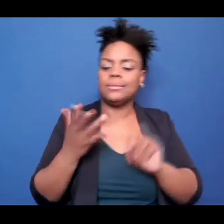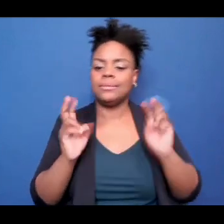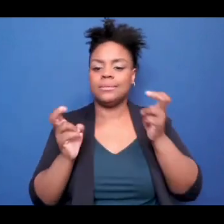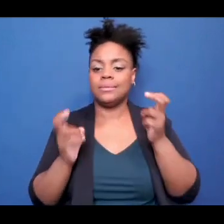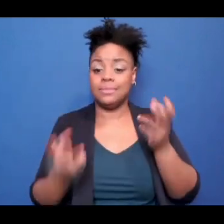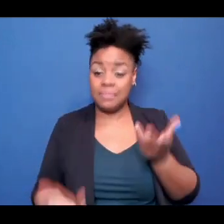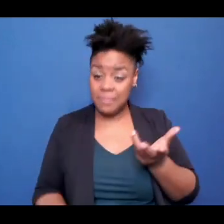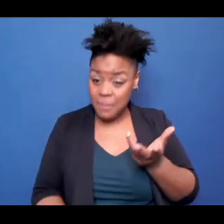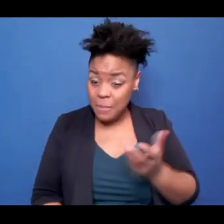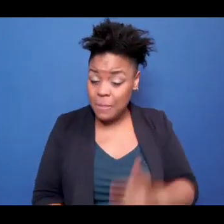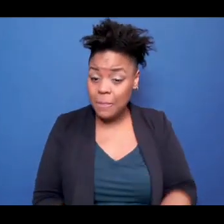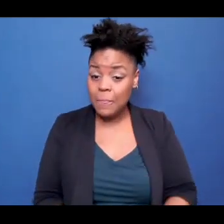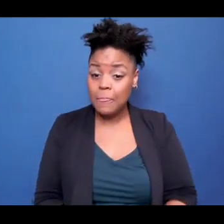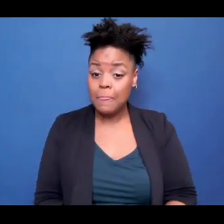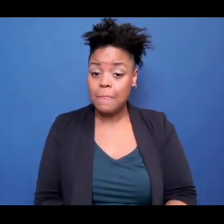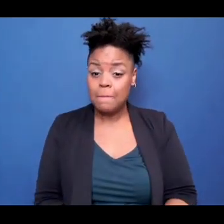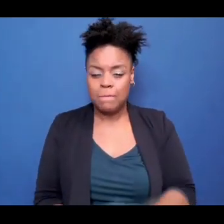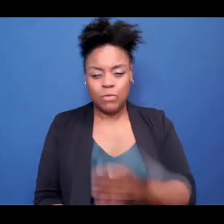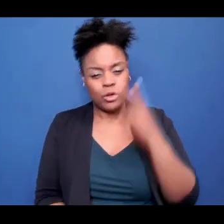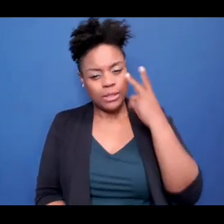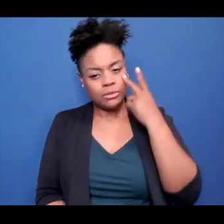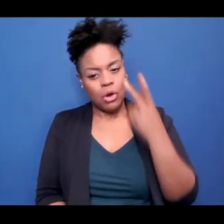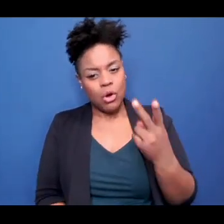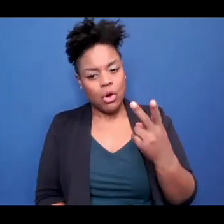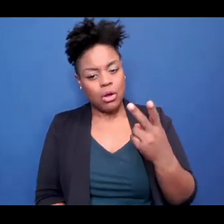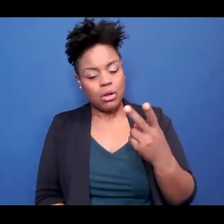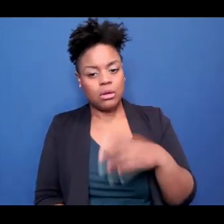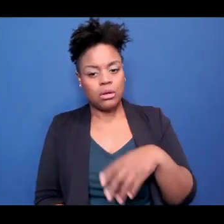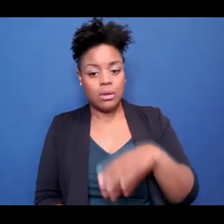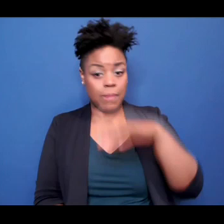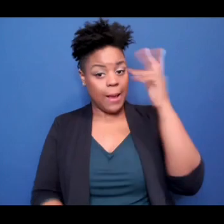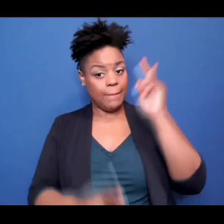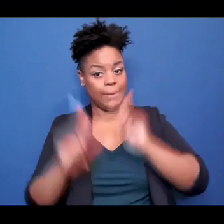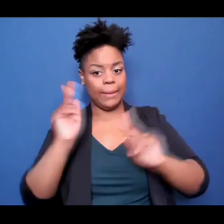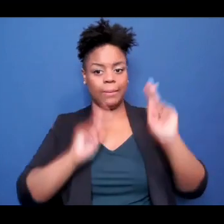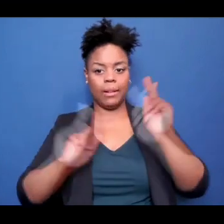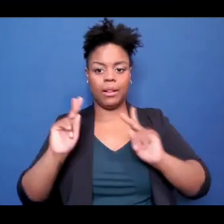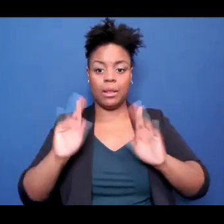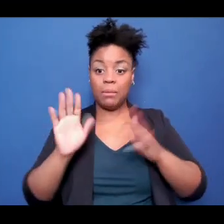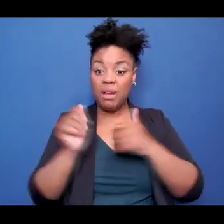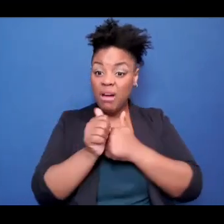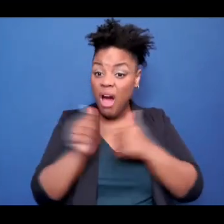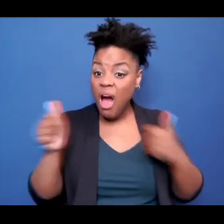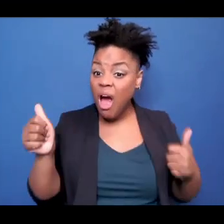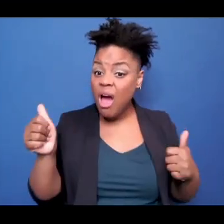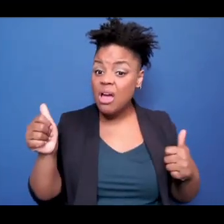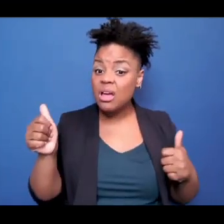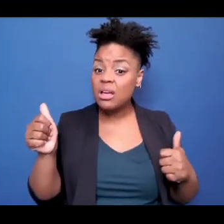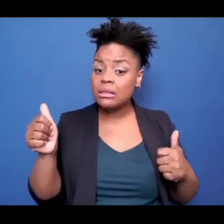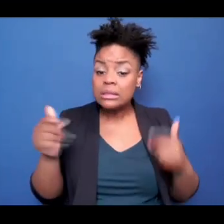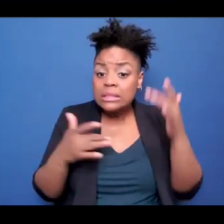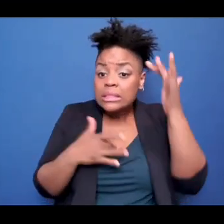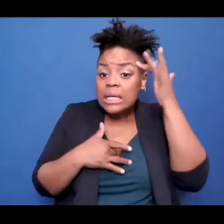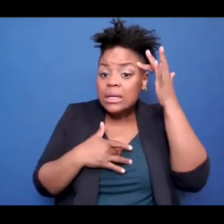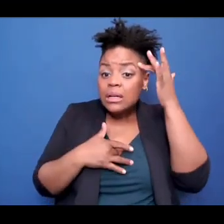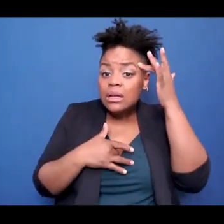OWN IMPORTANCE, END QUOTE. THE PROPENSITY TO SEE BLACK PEOPLE AS PATHOLOGICAL, BACKWARD , IRRATIONAL AND AS